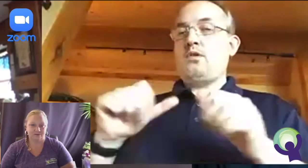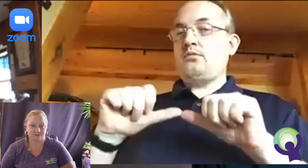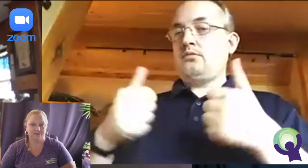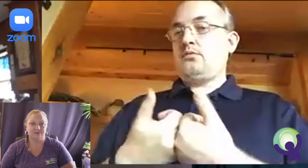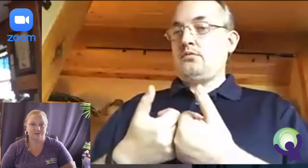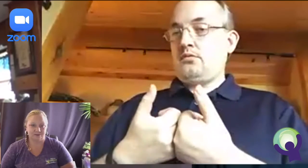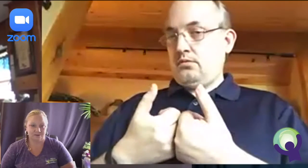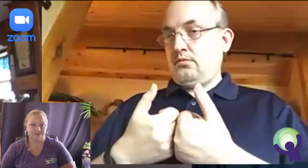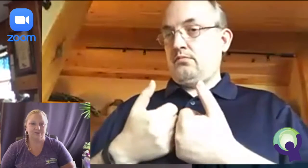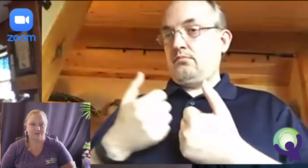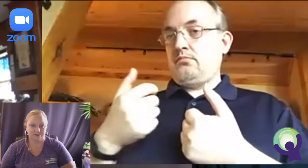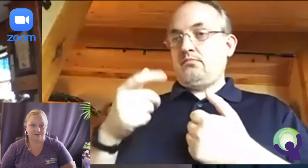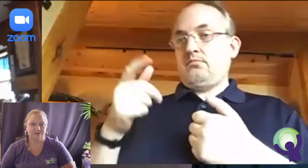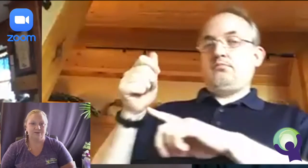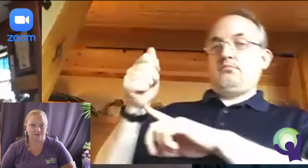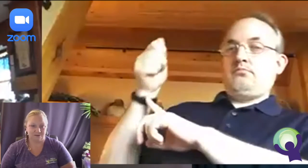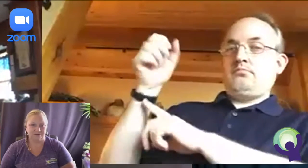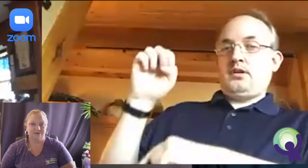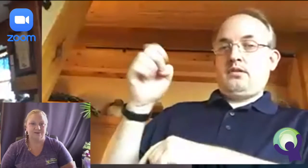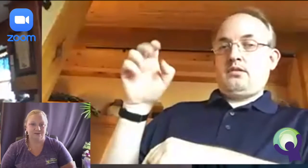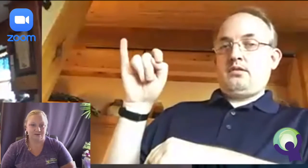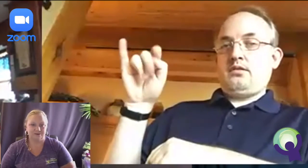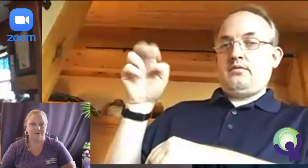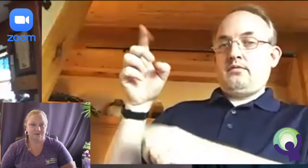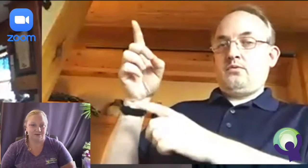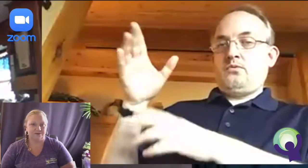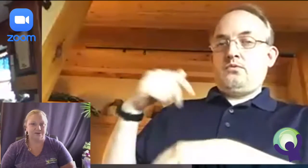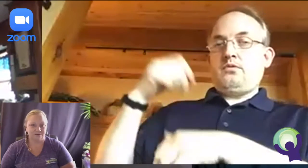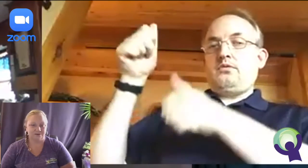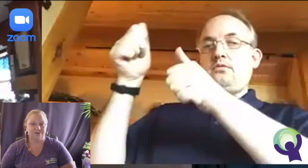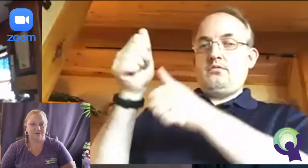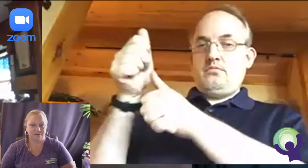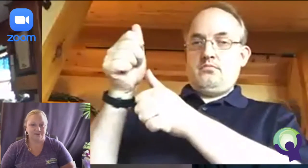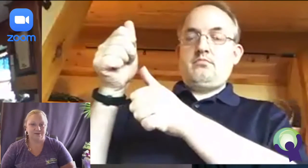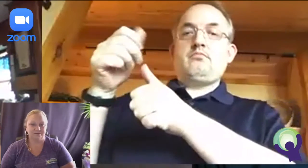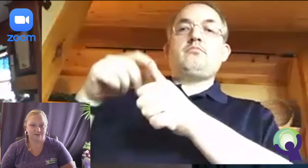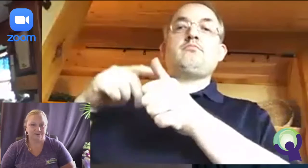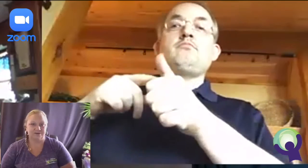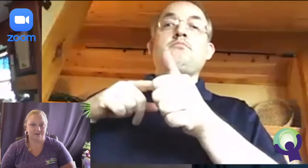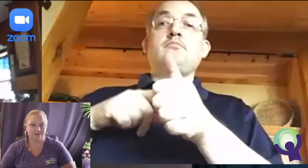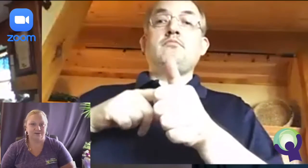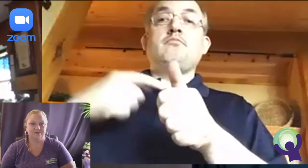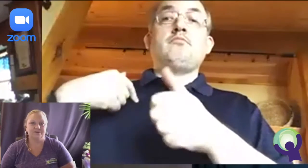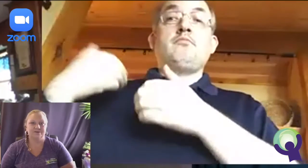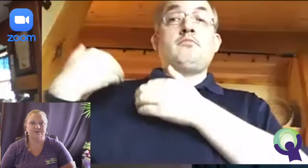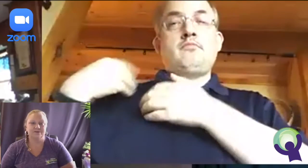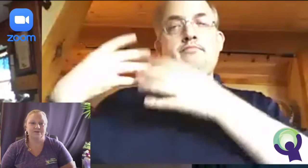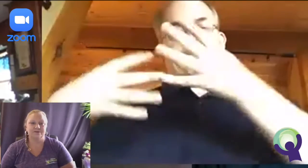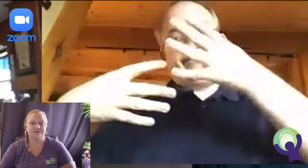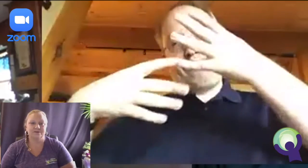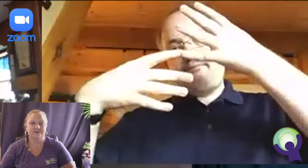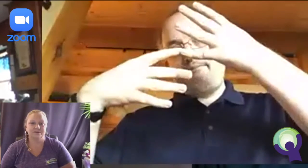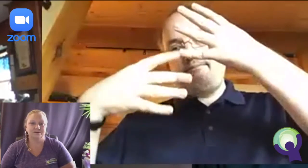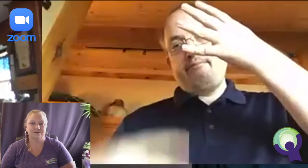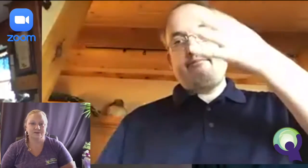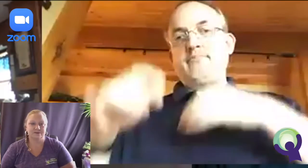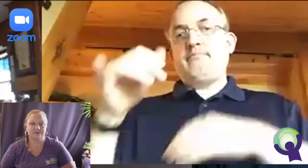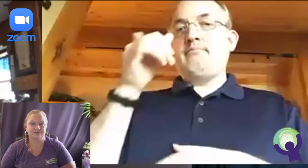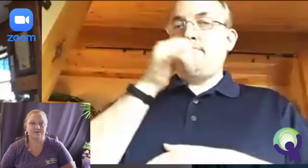two of a whole organization, a whole agency. There's the executive director and then myself. I